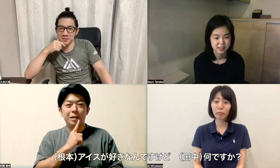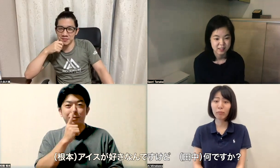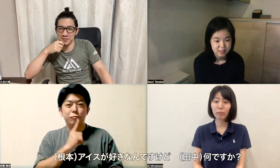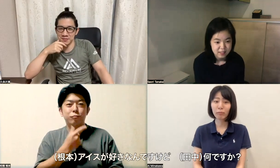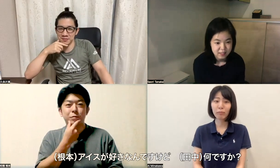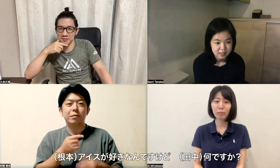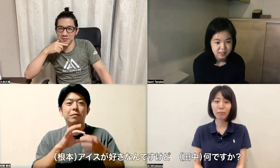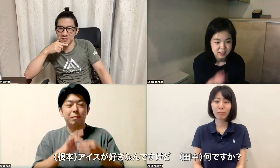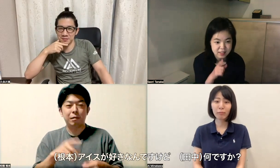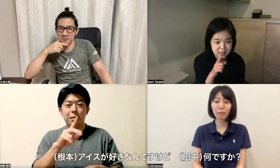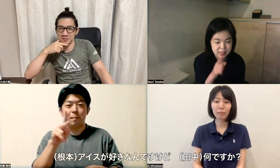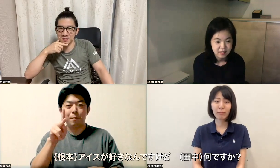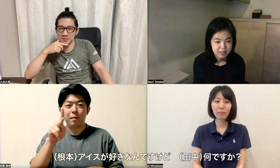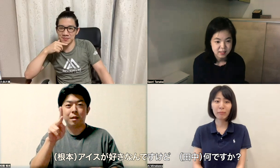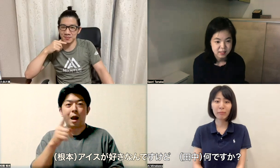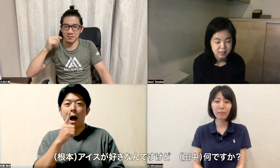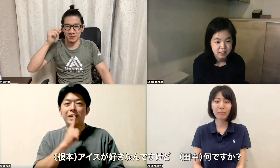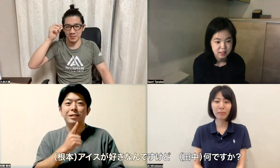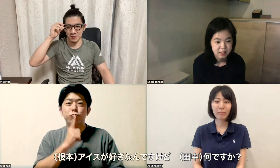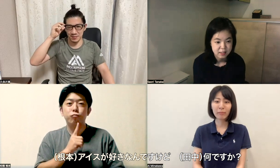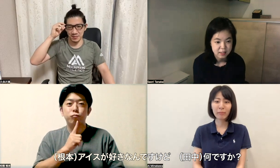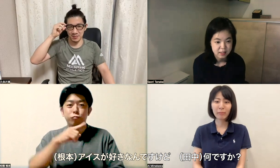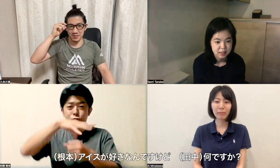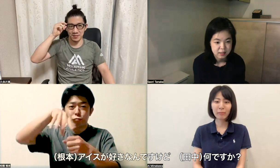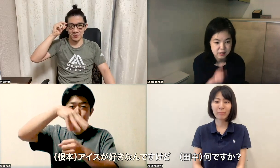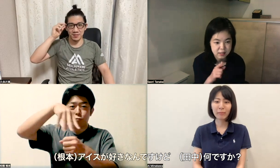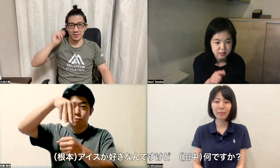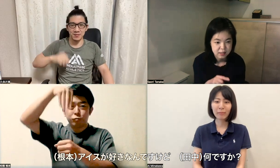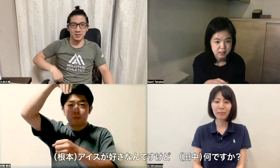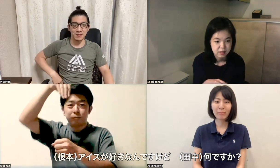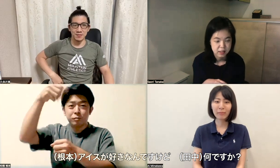(KN) I like ice cream. (ST) What's that?